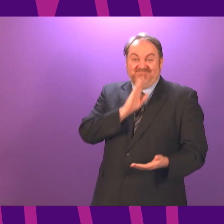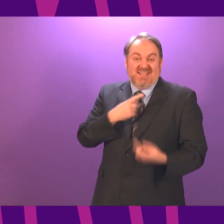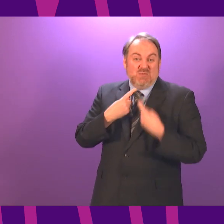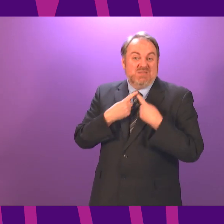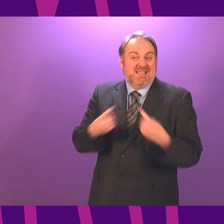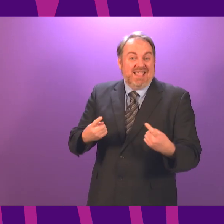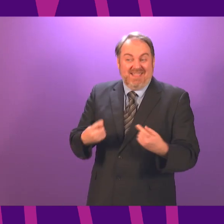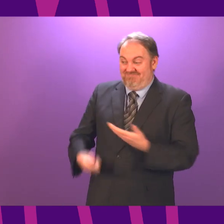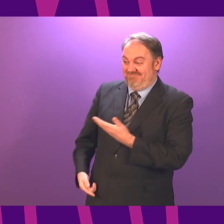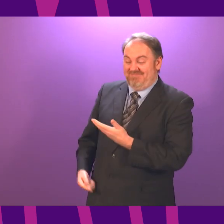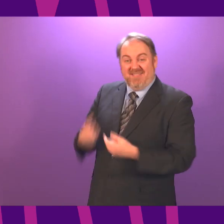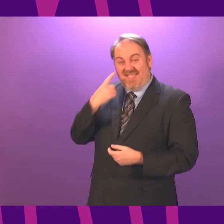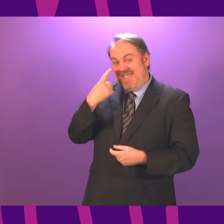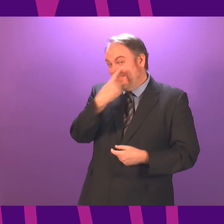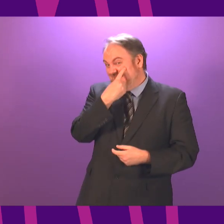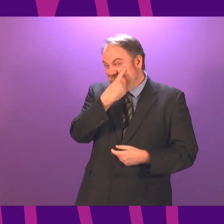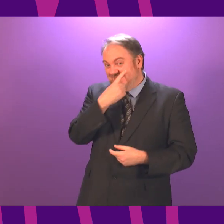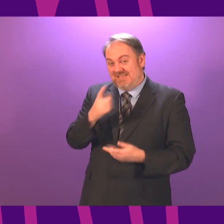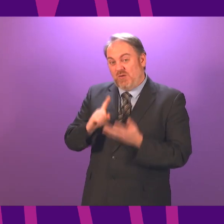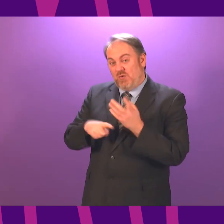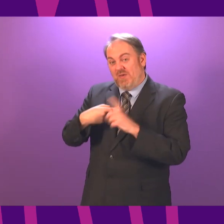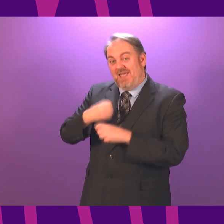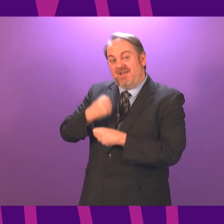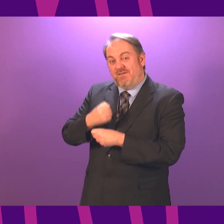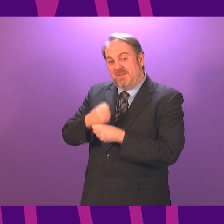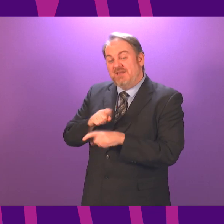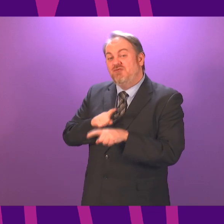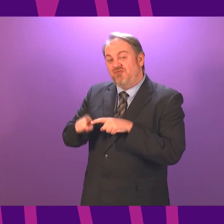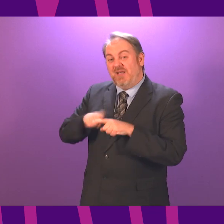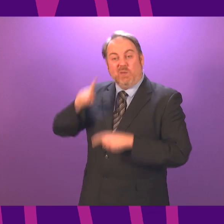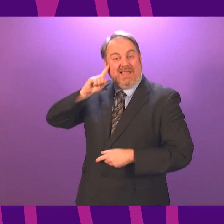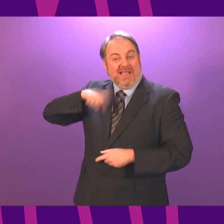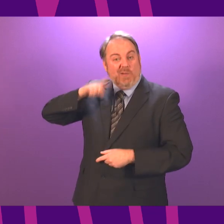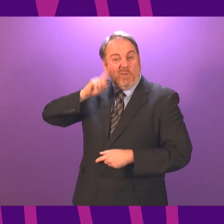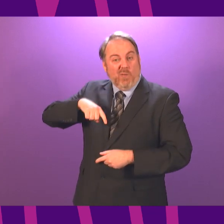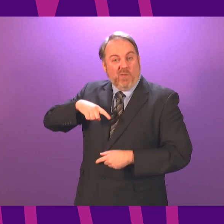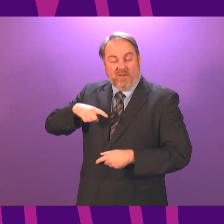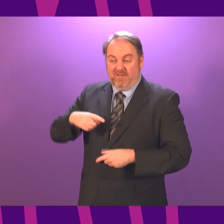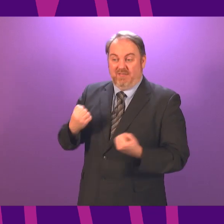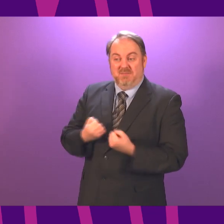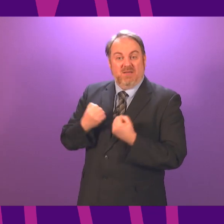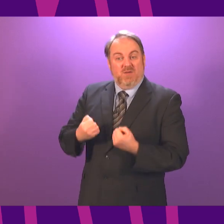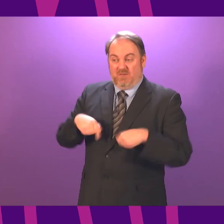of a more general approach by the UK Government to undermine this Parliament and devolution, and